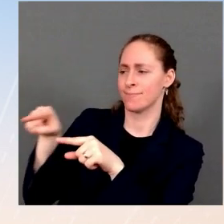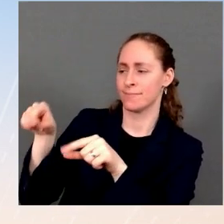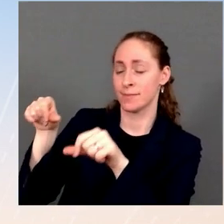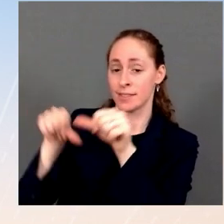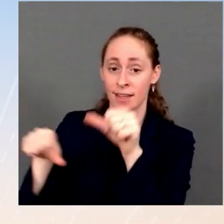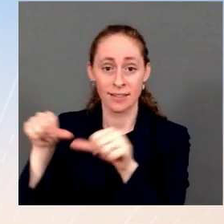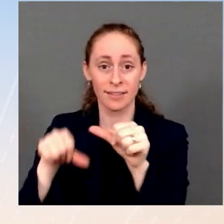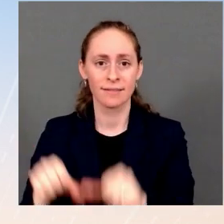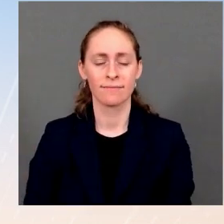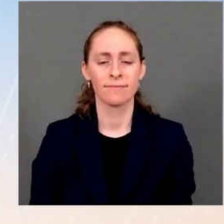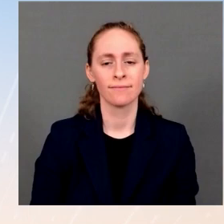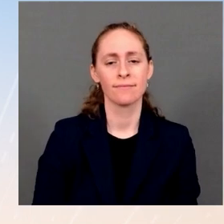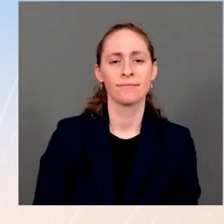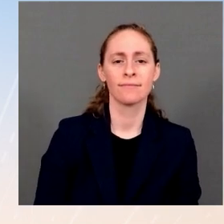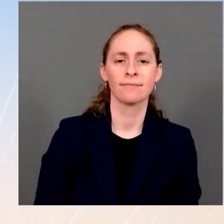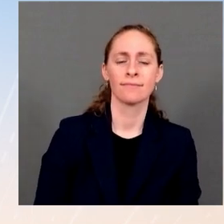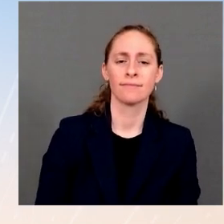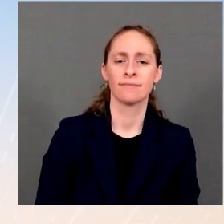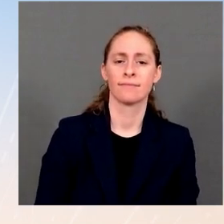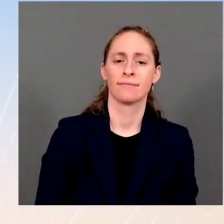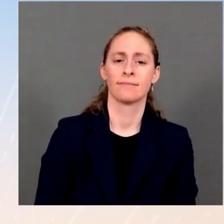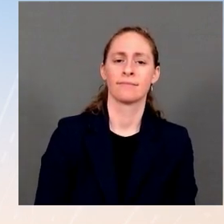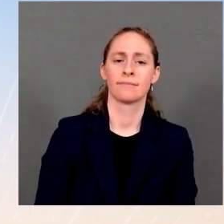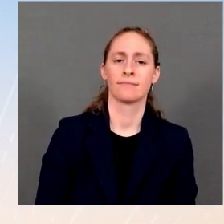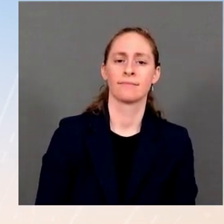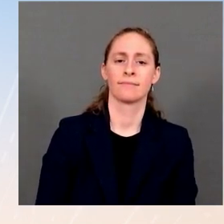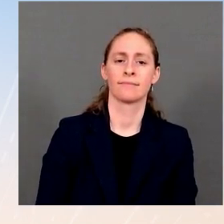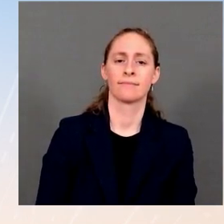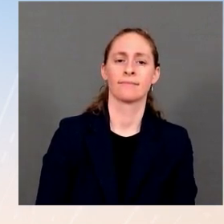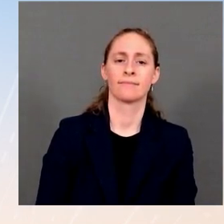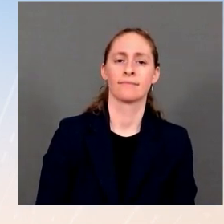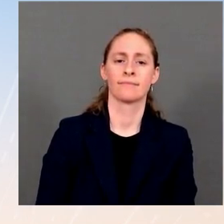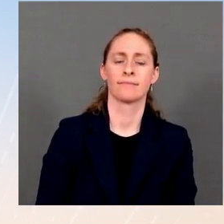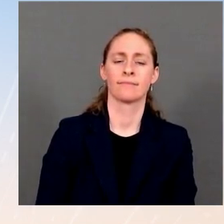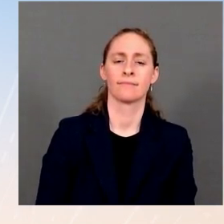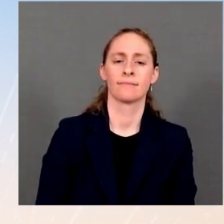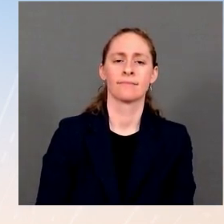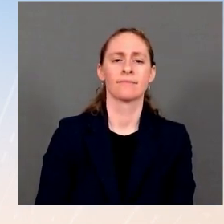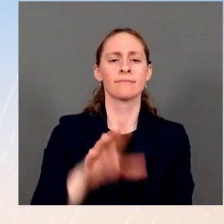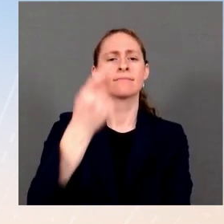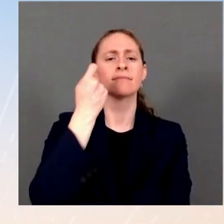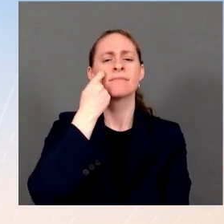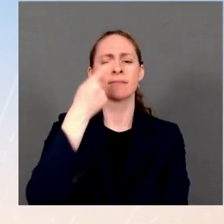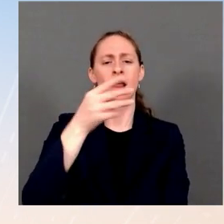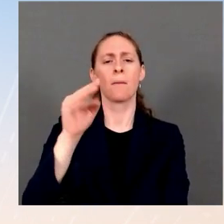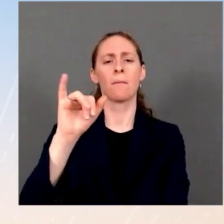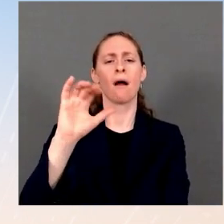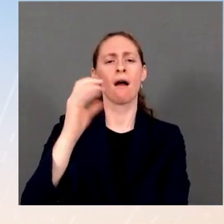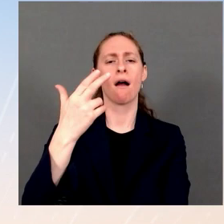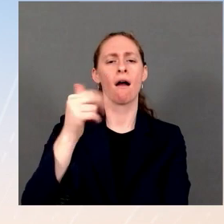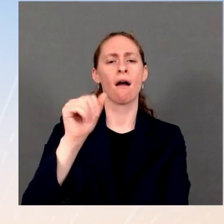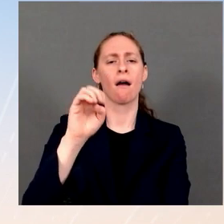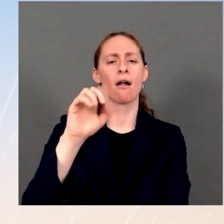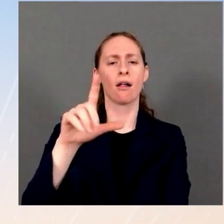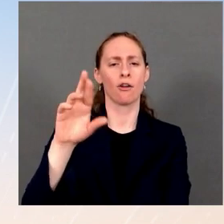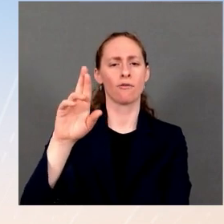our administrator, how vigorously the EPA intends to develop standards,